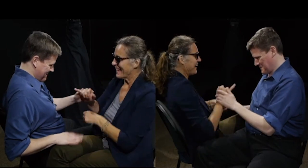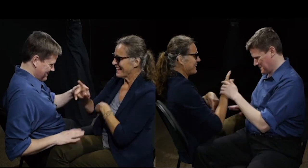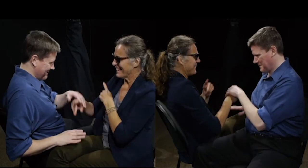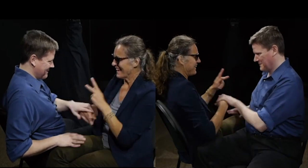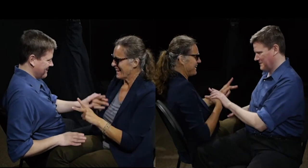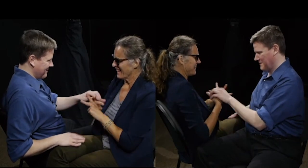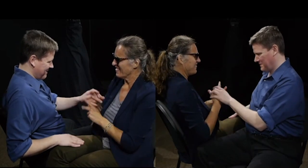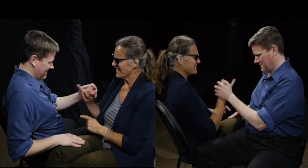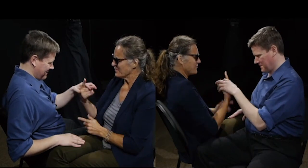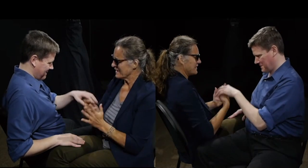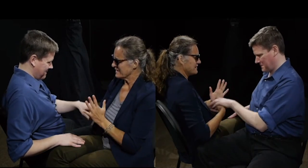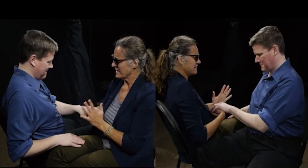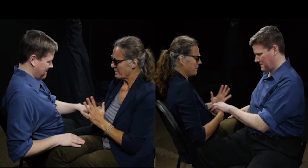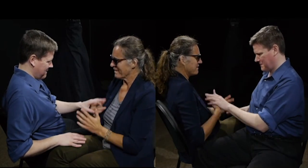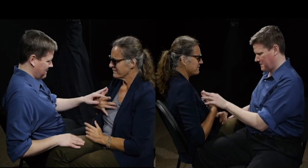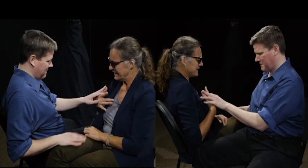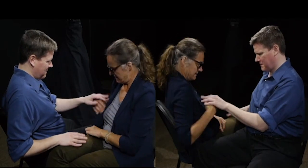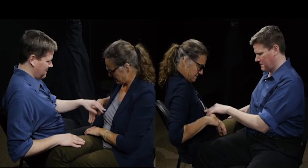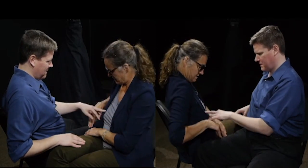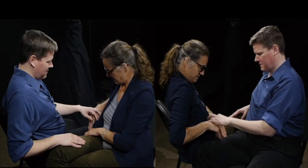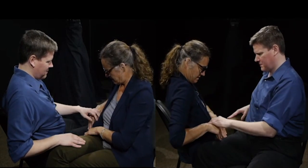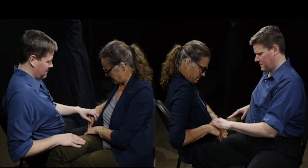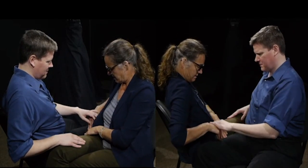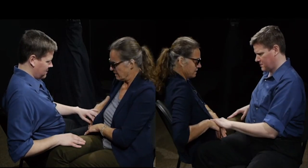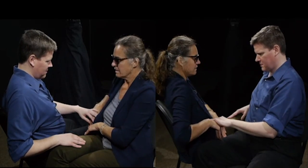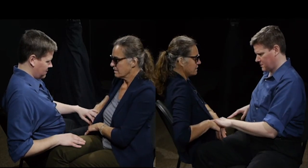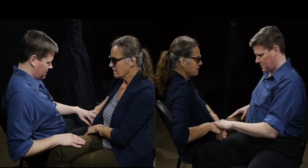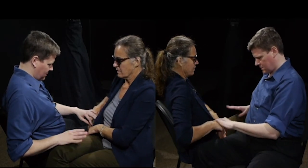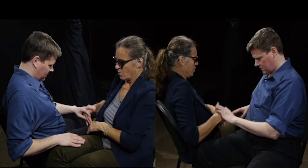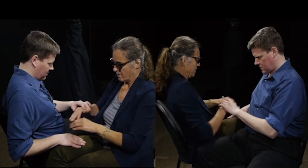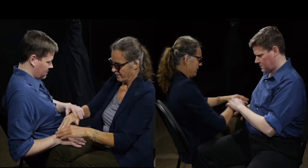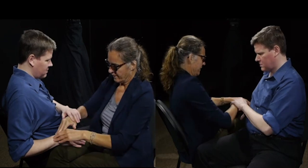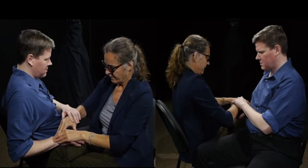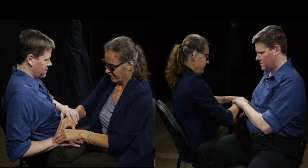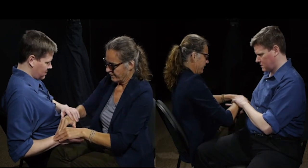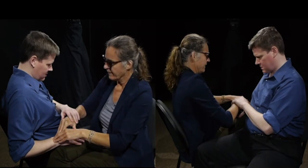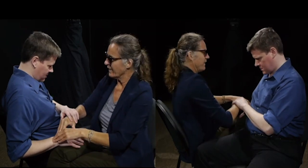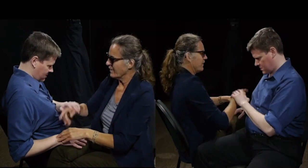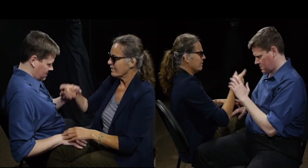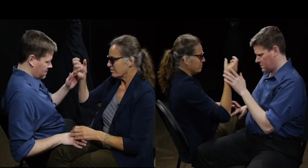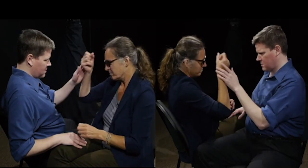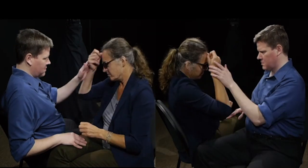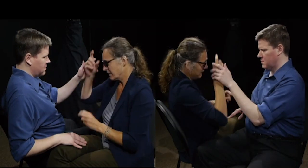with different resources. You can feel different pressure gradations. That depth-from the skin's surface down to the bone,